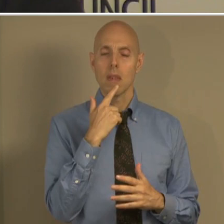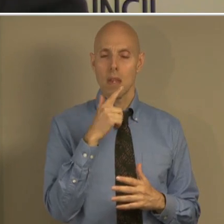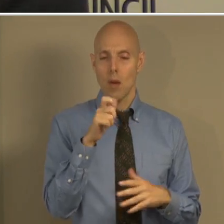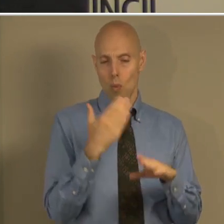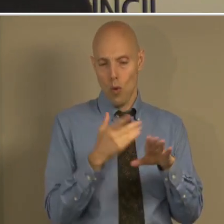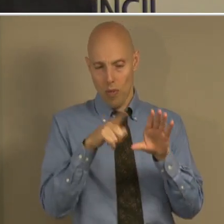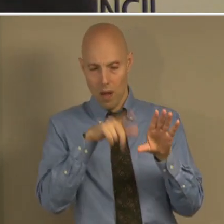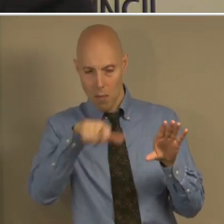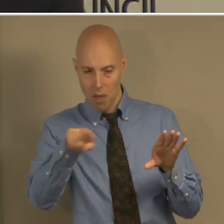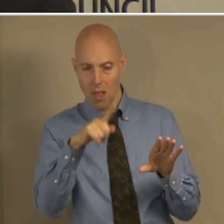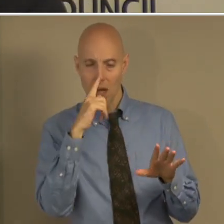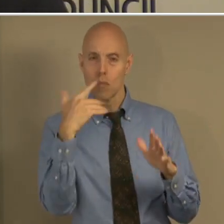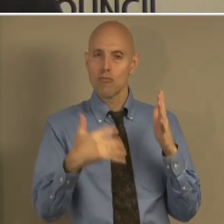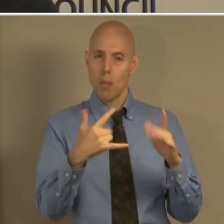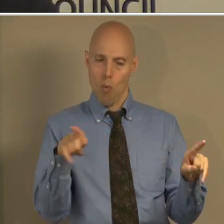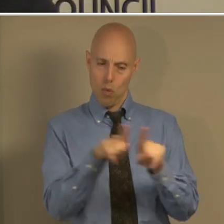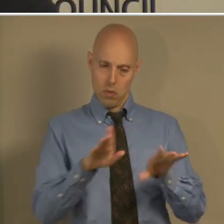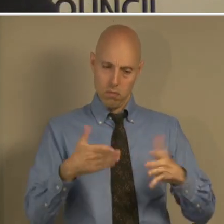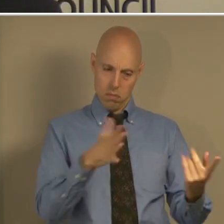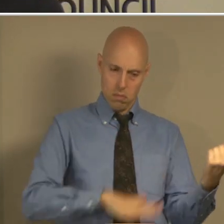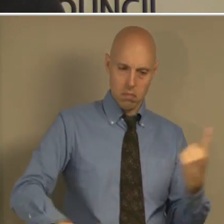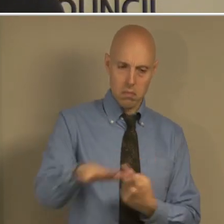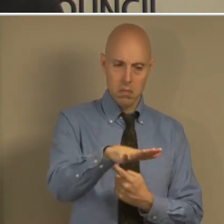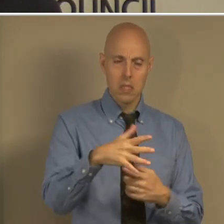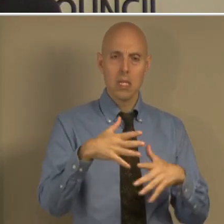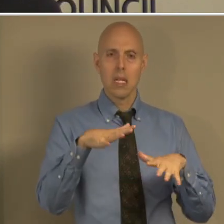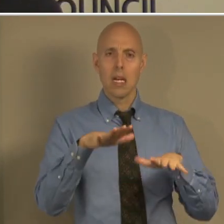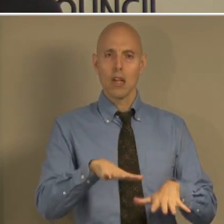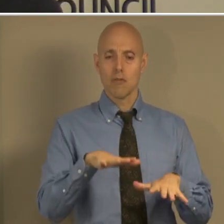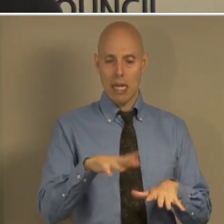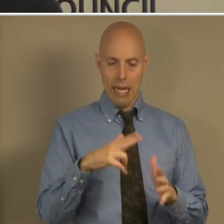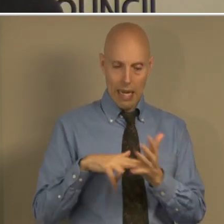But also offering something for the whole country having a national and local impact.